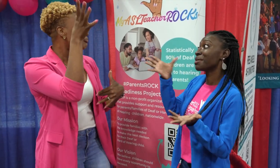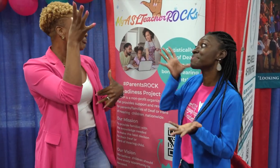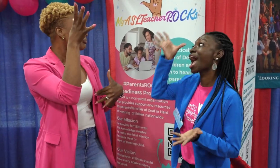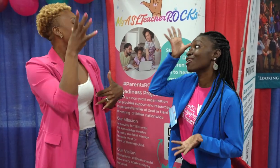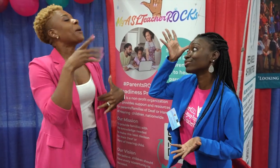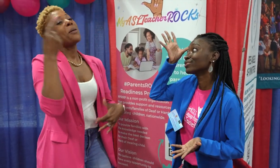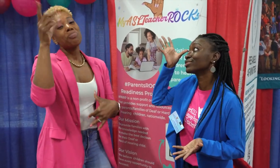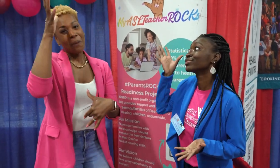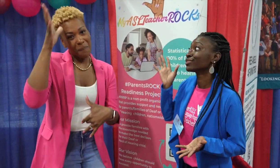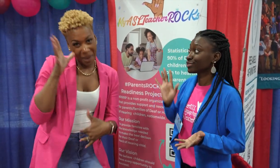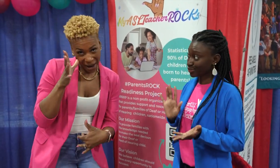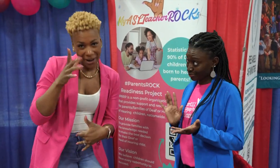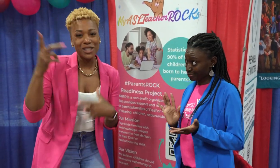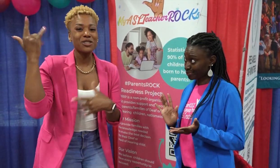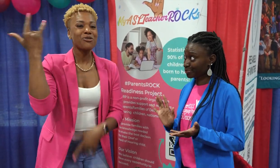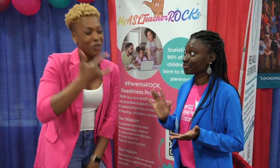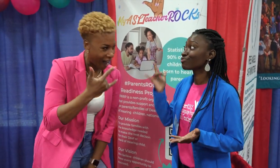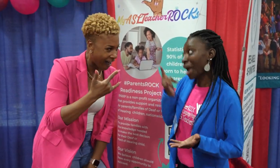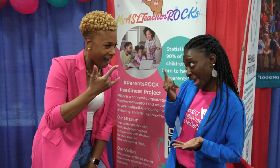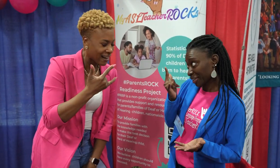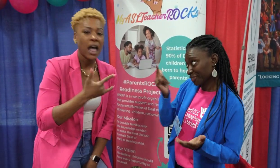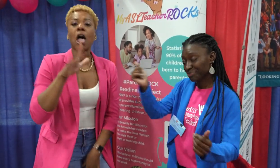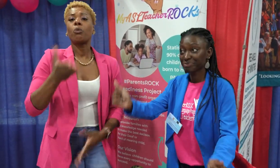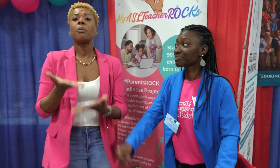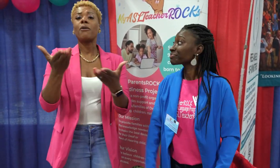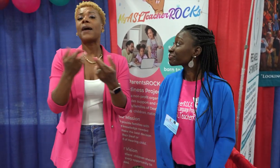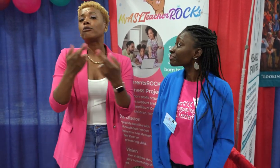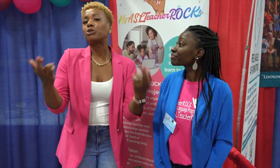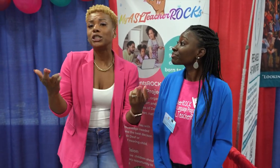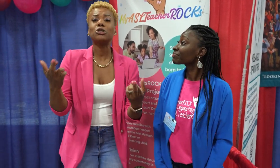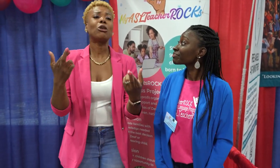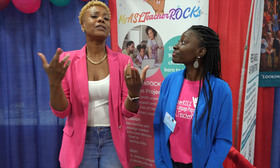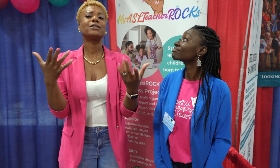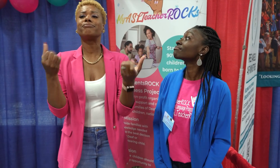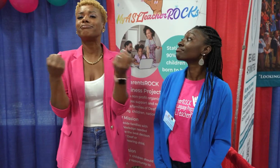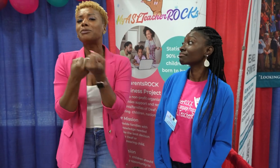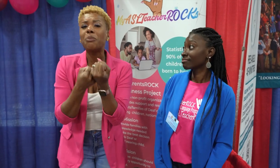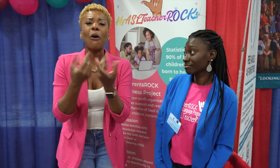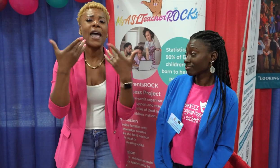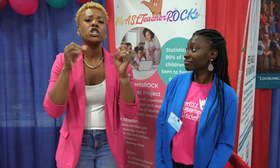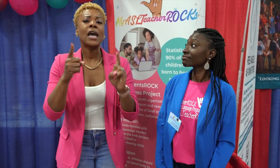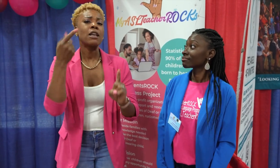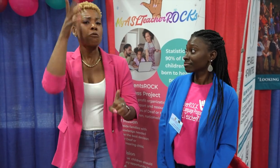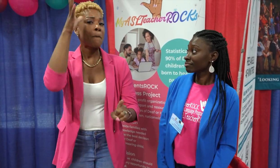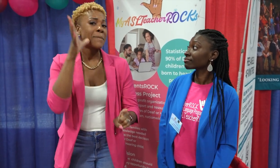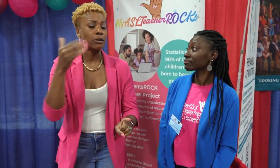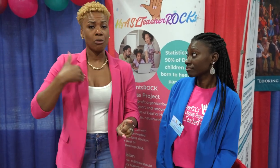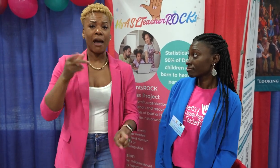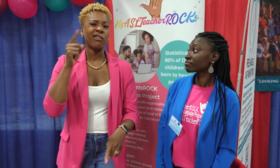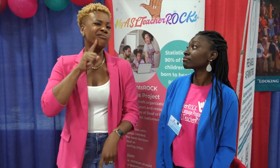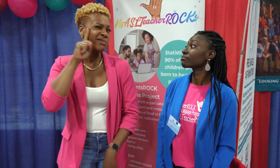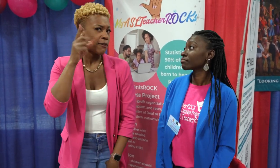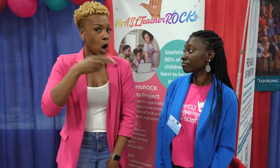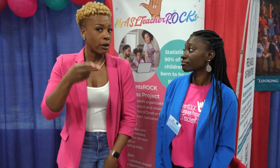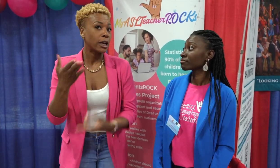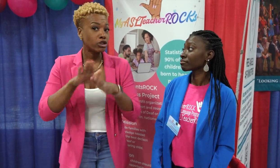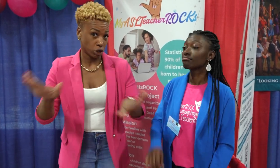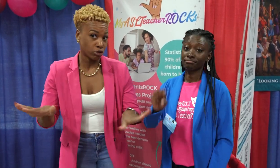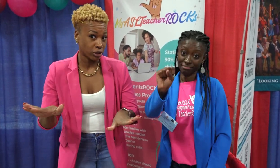ParentsROCK! We provide resources, support, and education to parents who have Deaf or Hard of Hearing children.